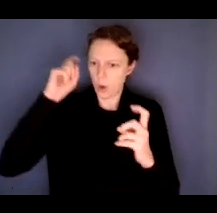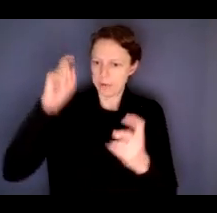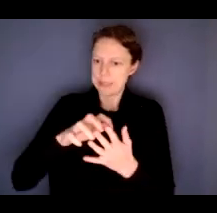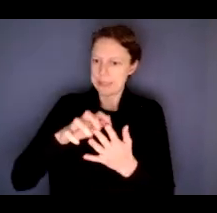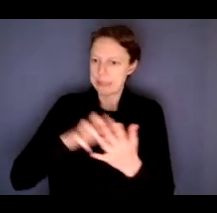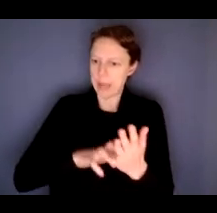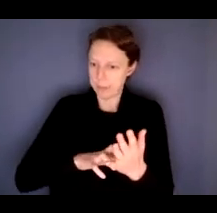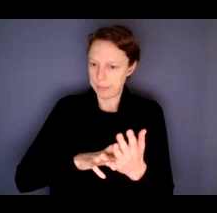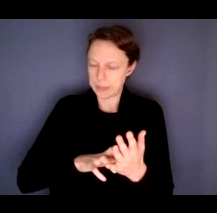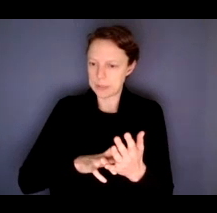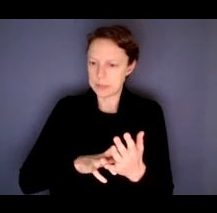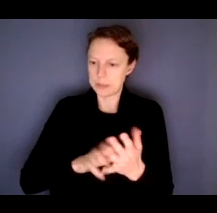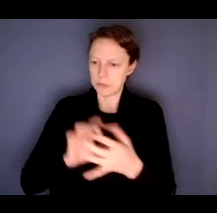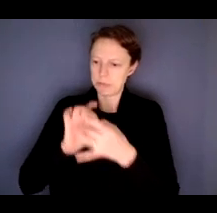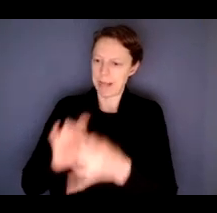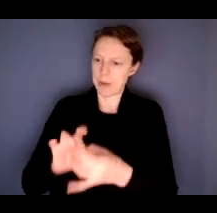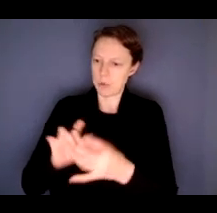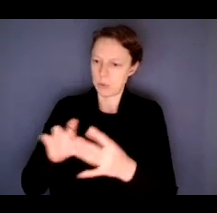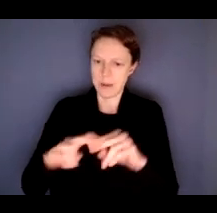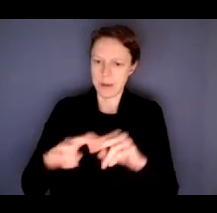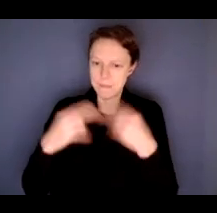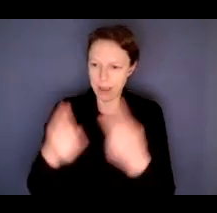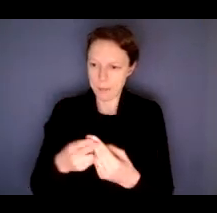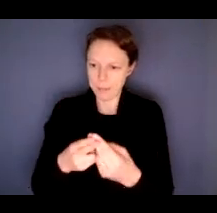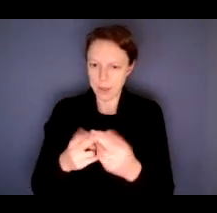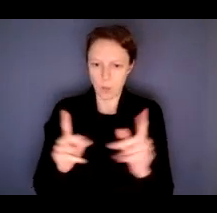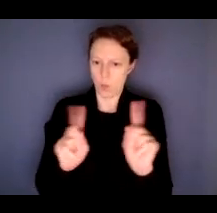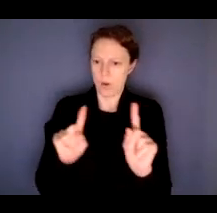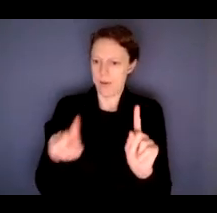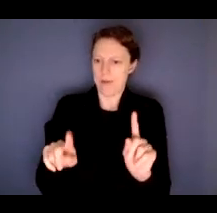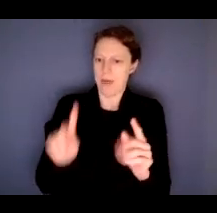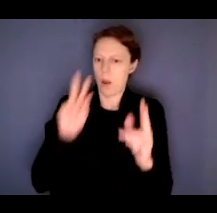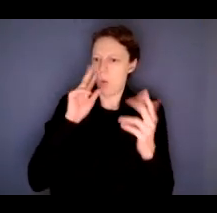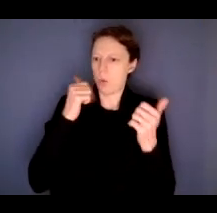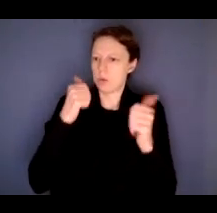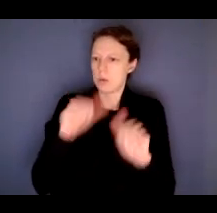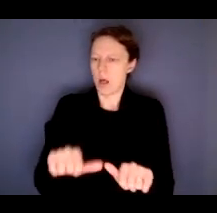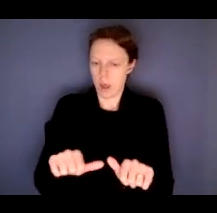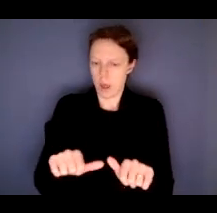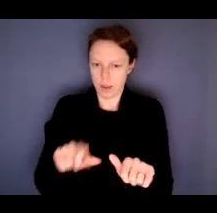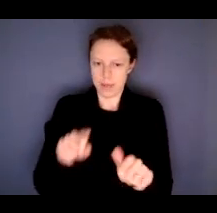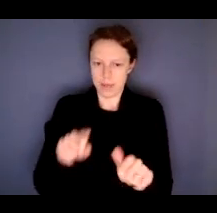particular family, whatever that intervention looks like, and they facilitate that process